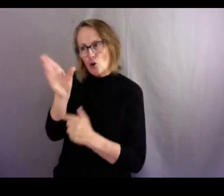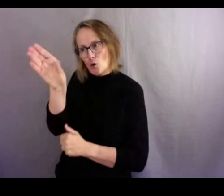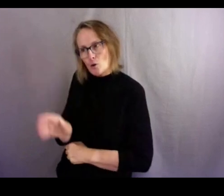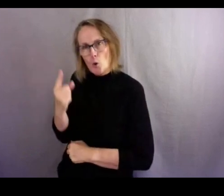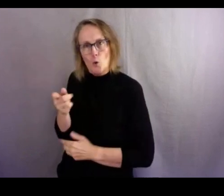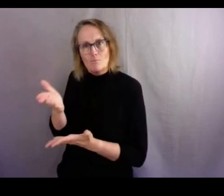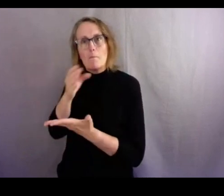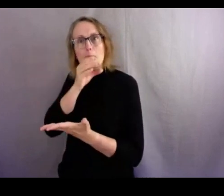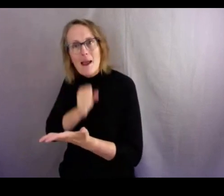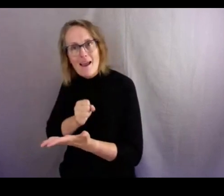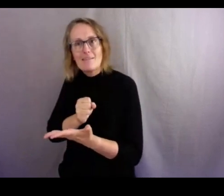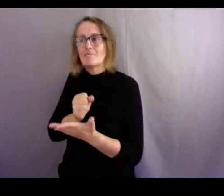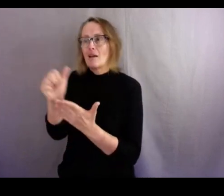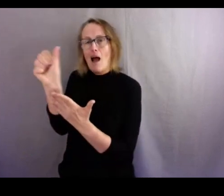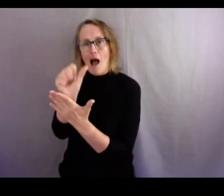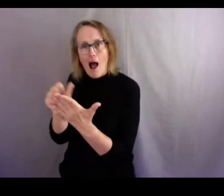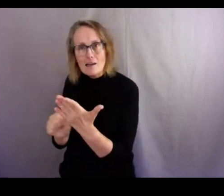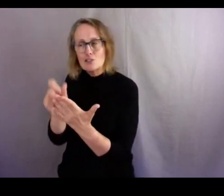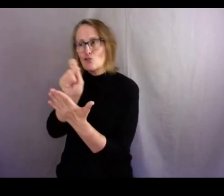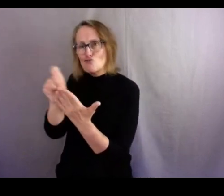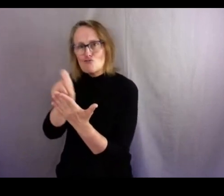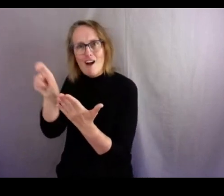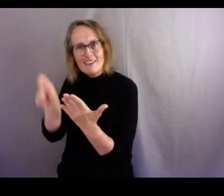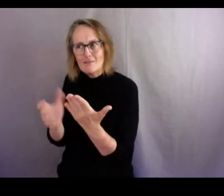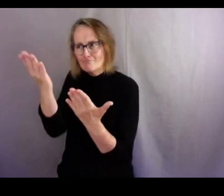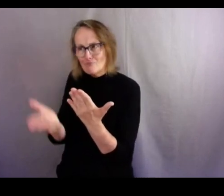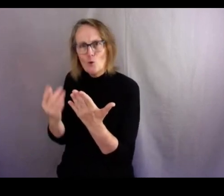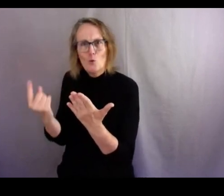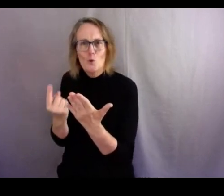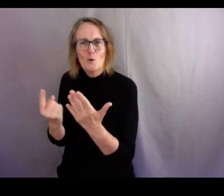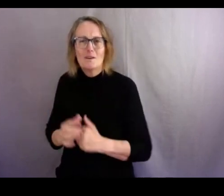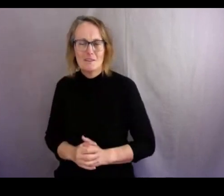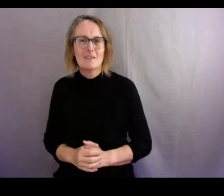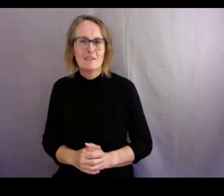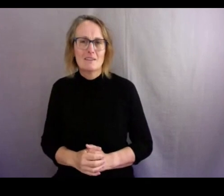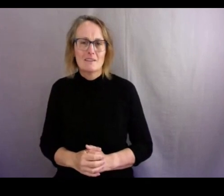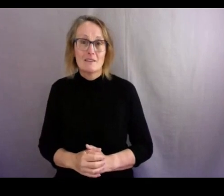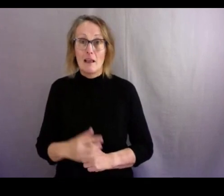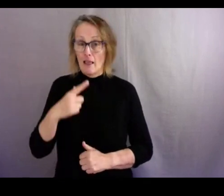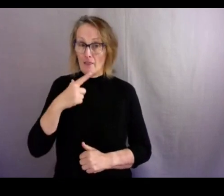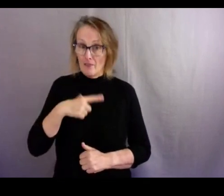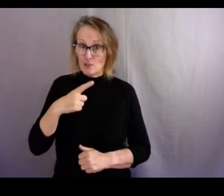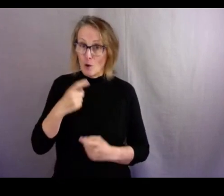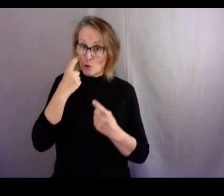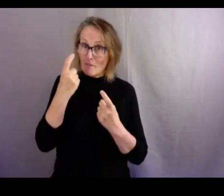but also as a writer. This is one of the reason why we have to be very careful when we analyse his writings.